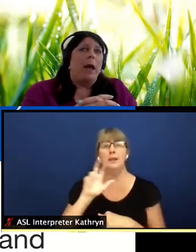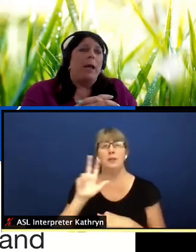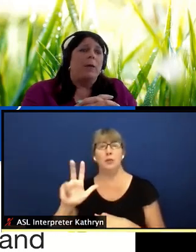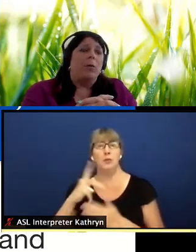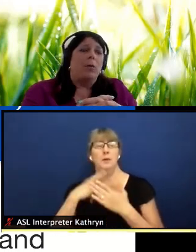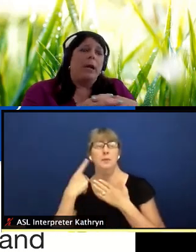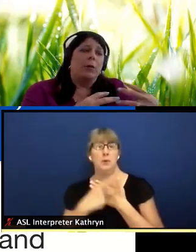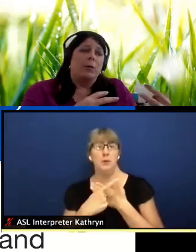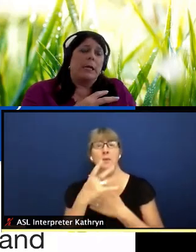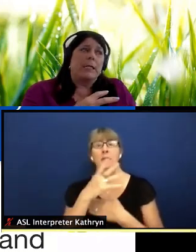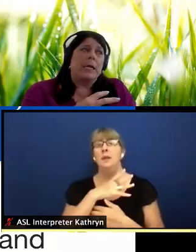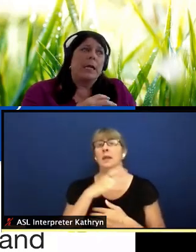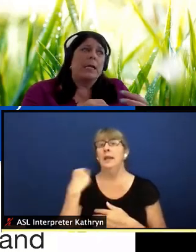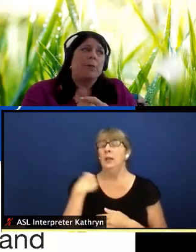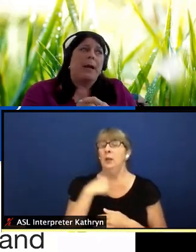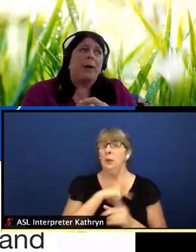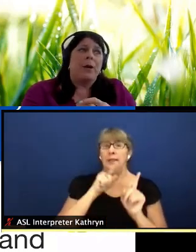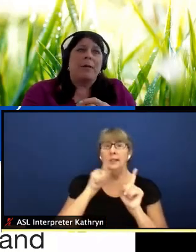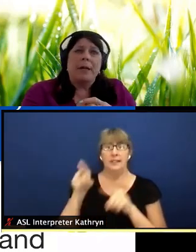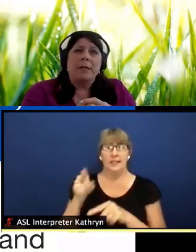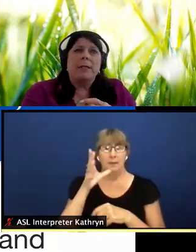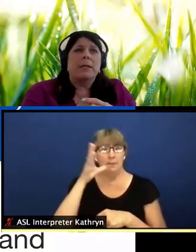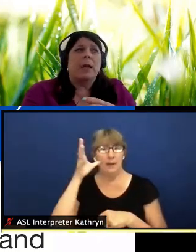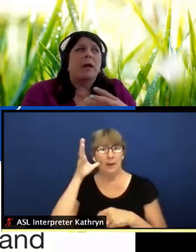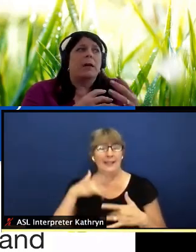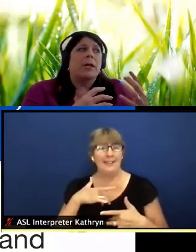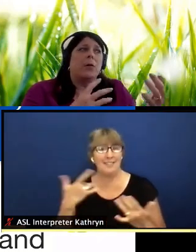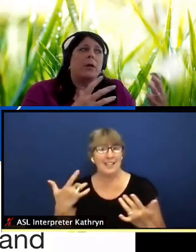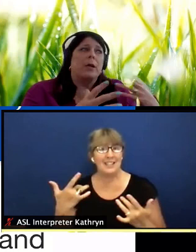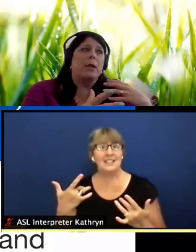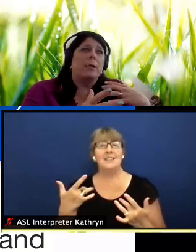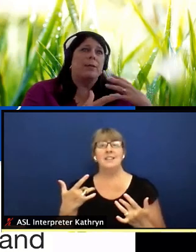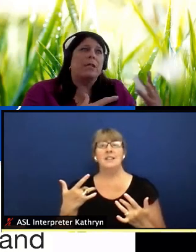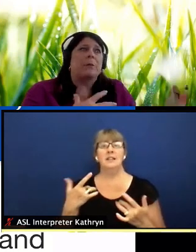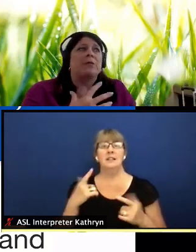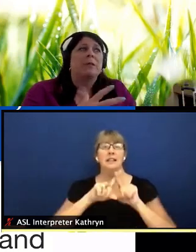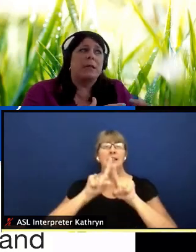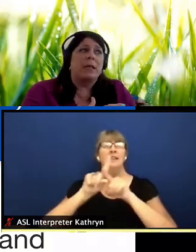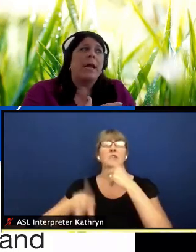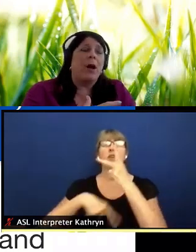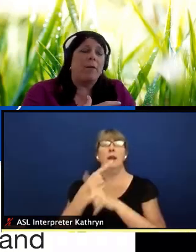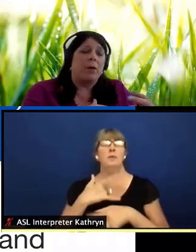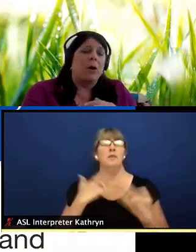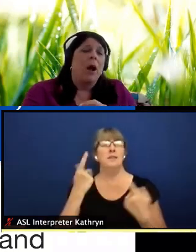And we not only attend parent events, you know, different types of events that they offer,